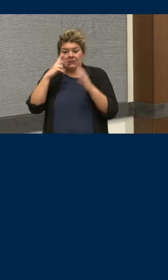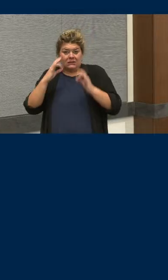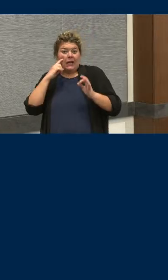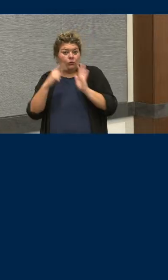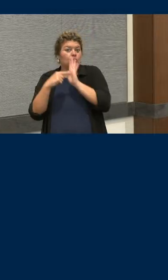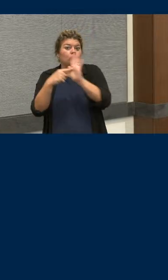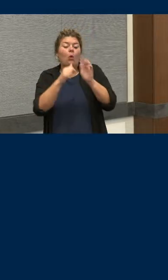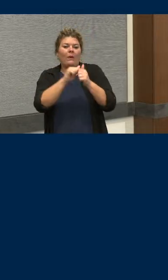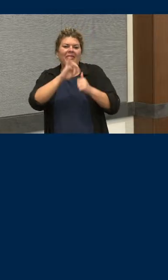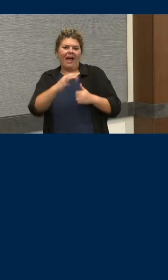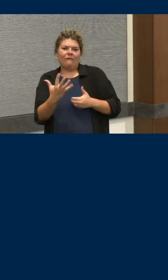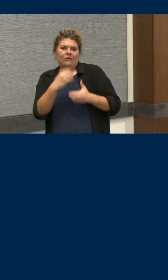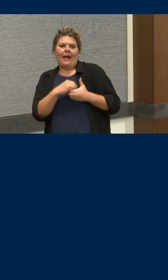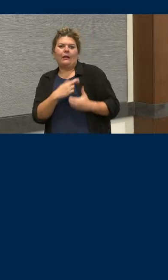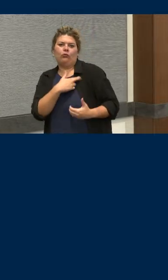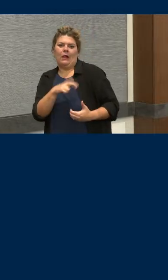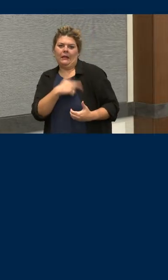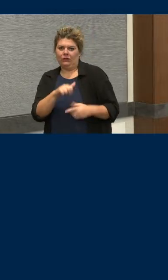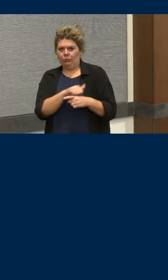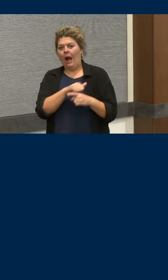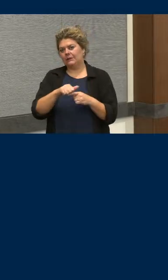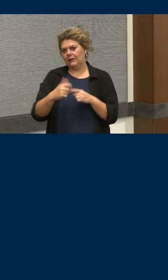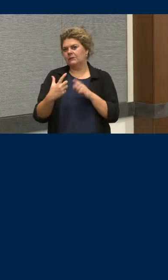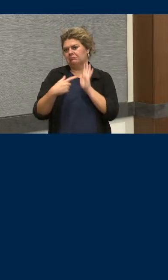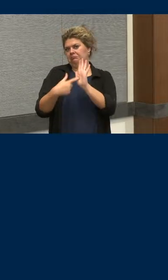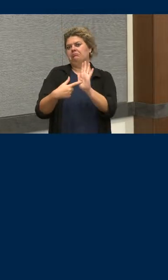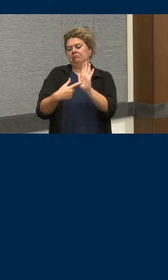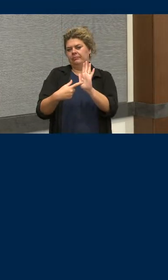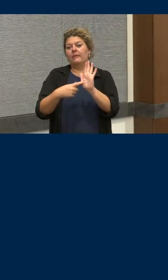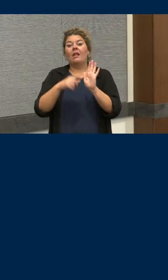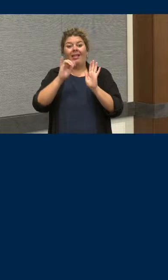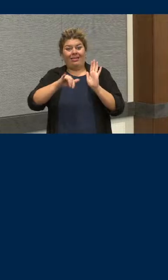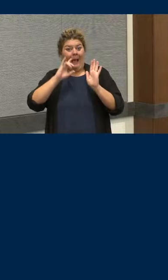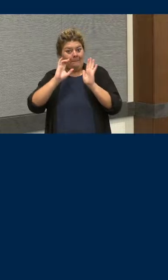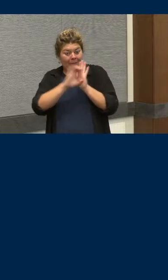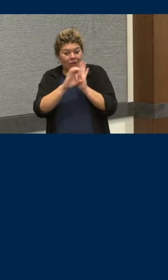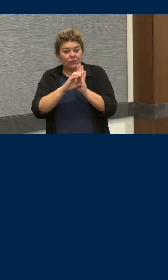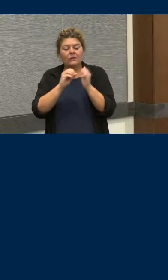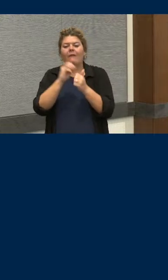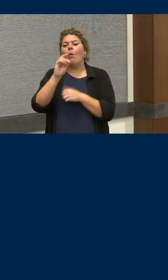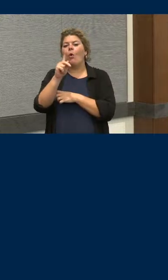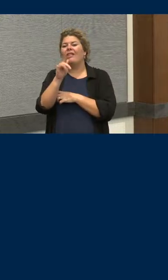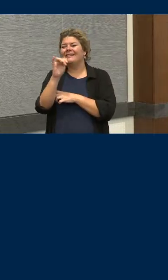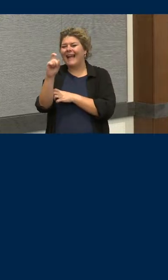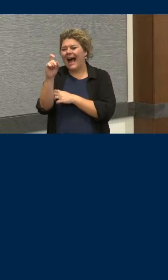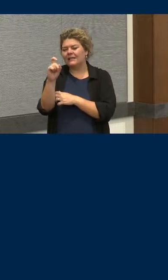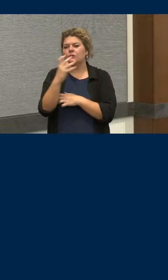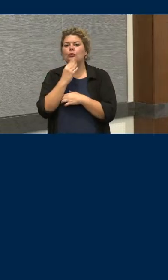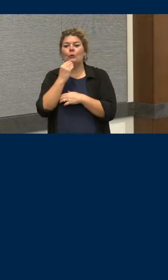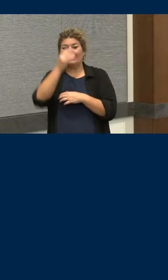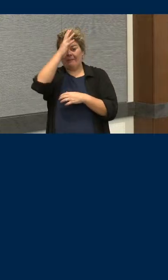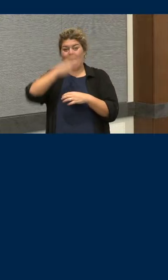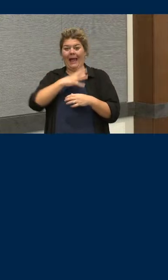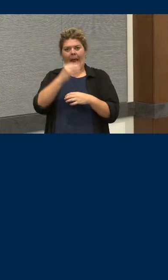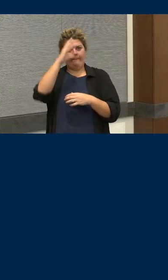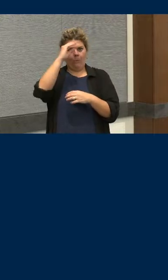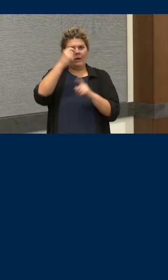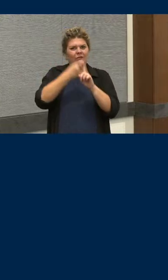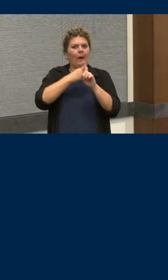religious practices. The photo pictures orthodox Jewish men and boys from behind, their heads